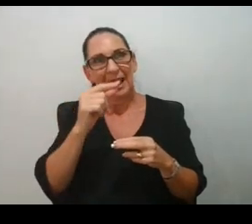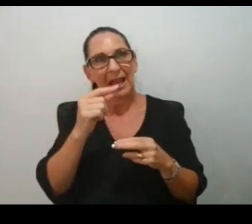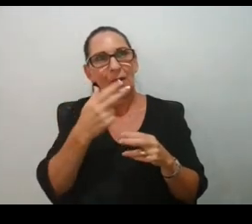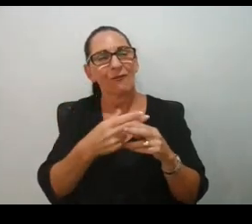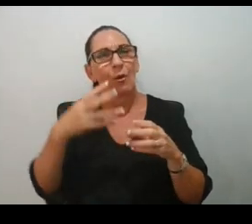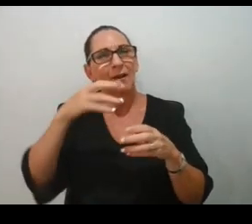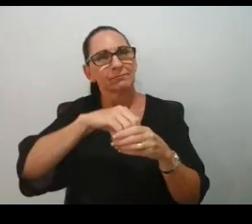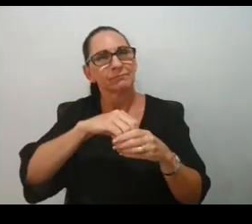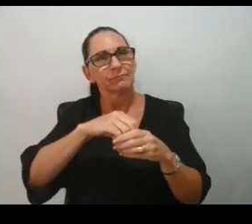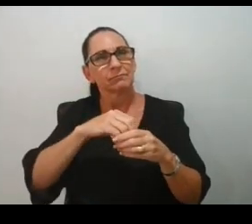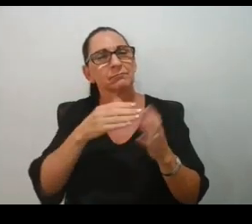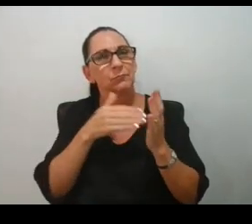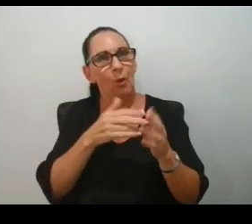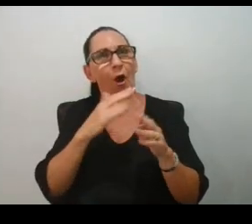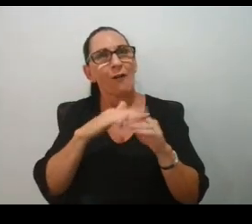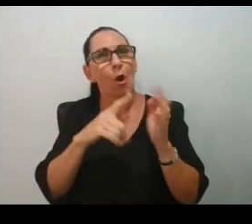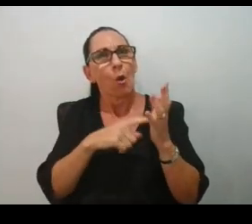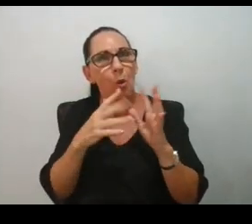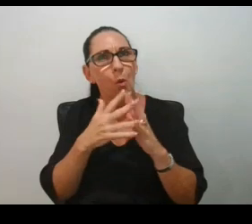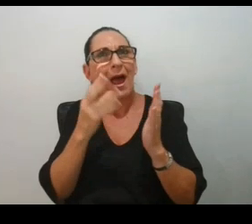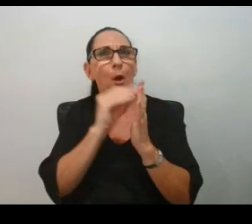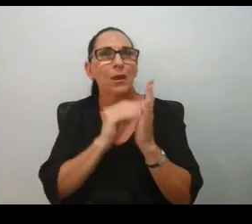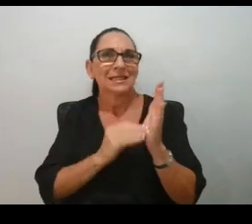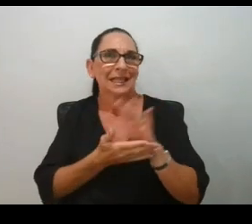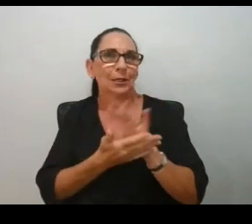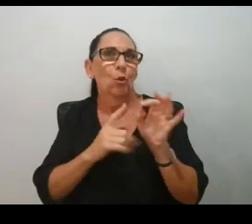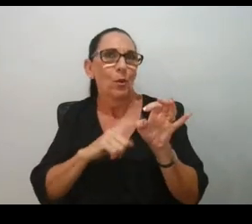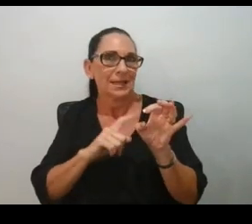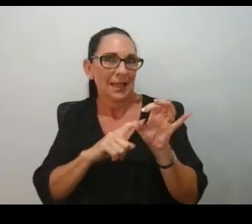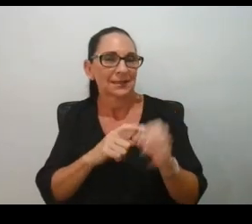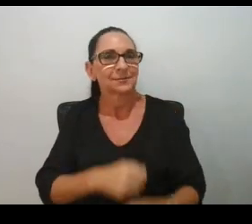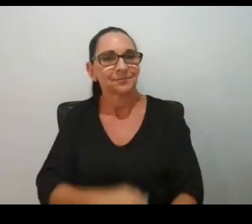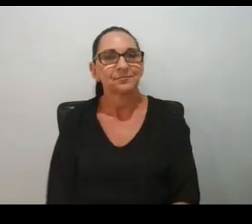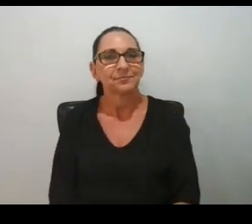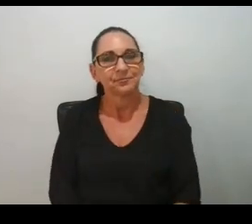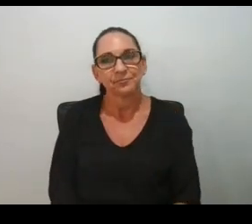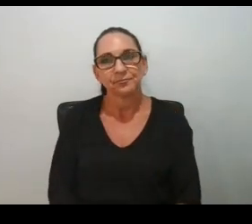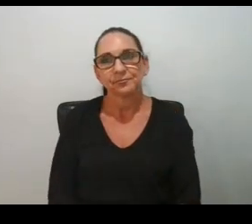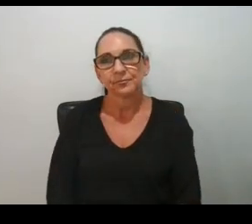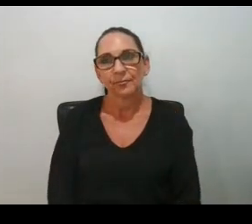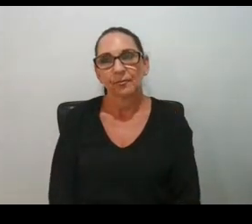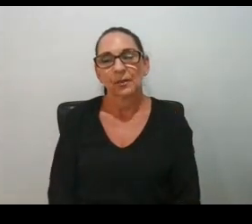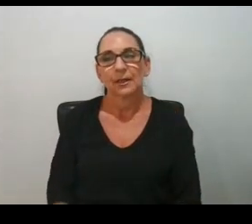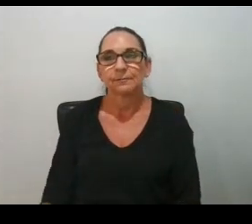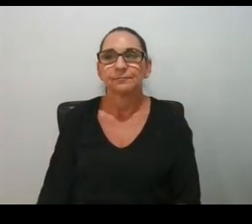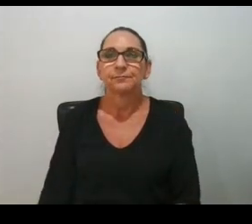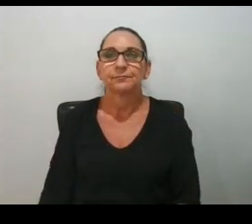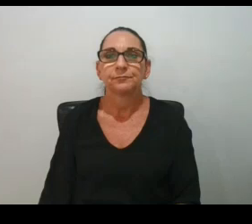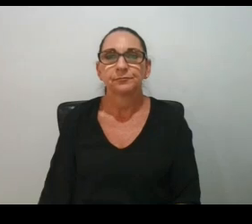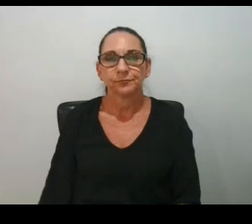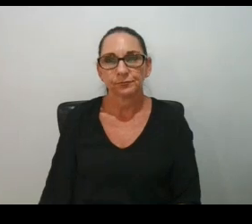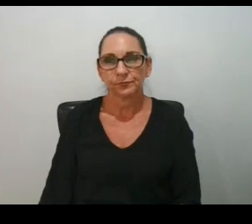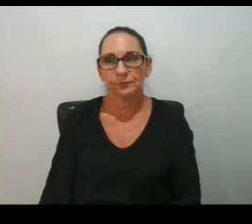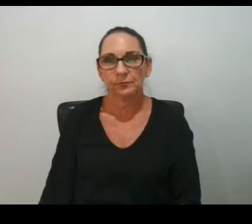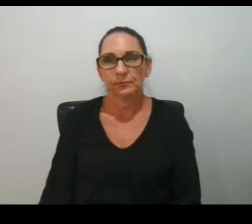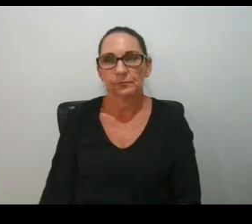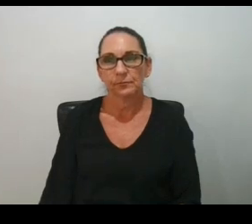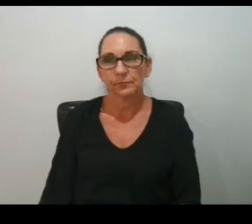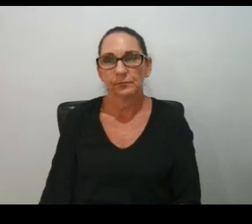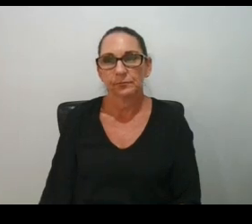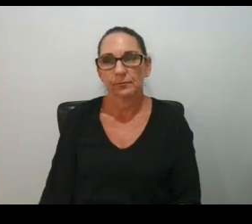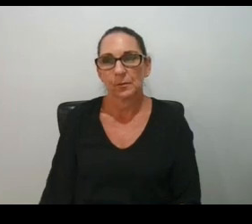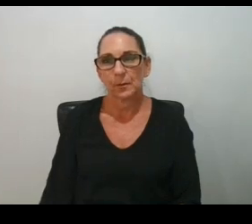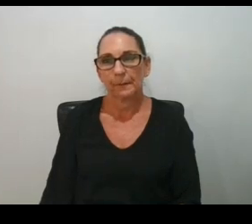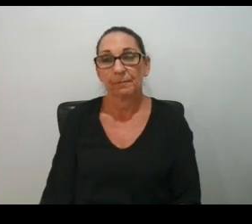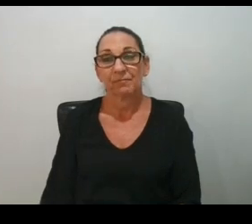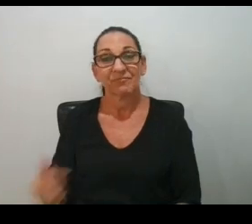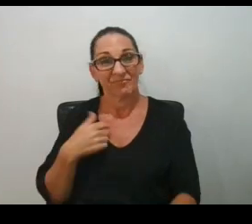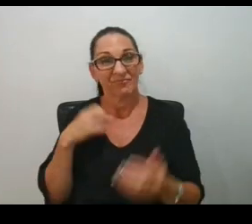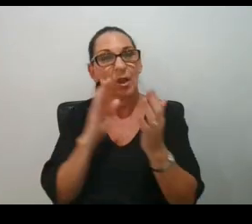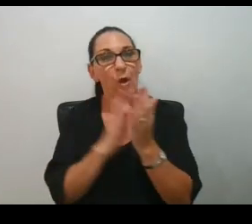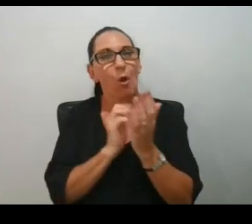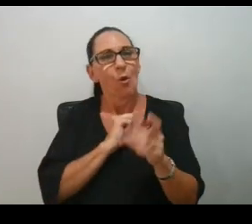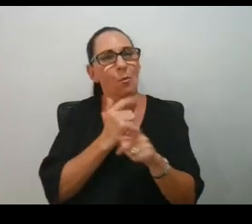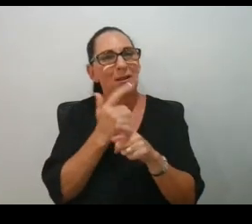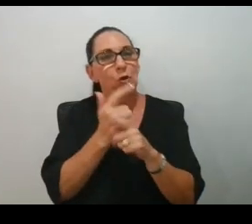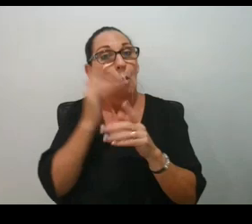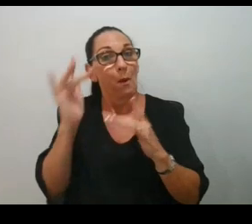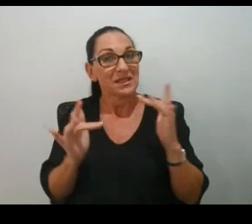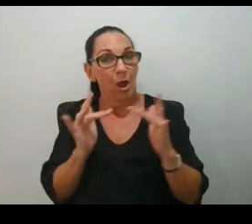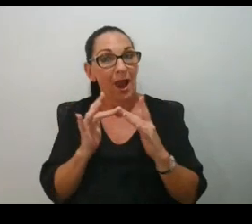Queensland so I mentioned our website and we've put up the number there for clients to call so